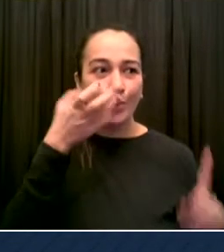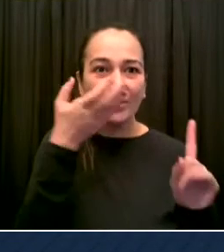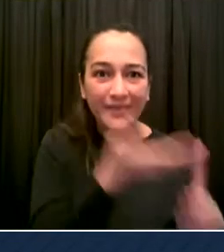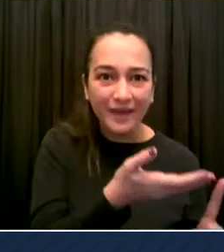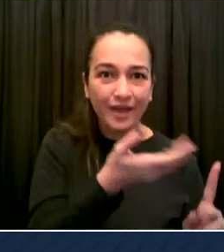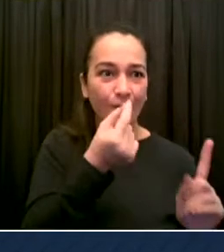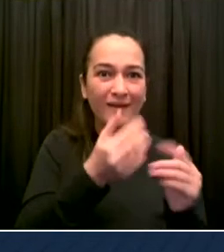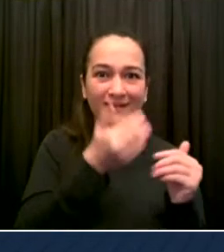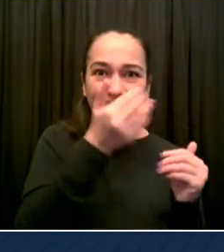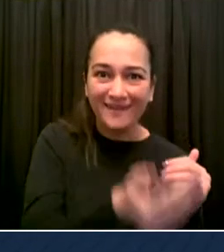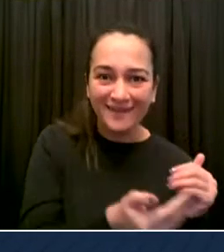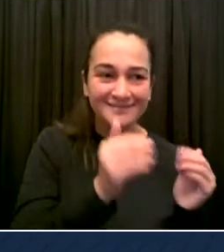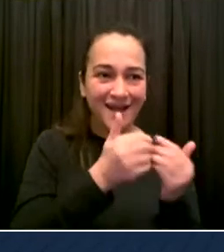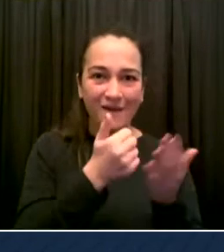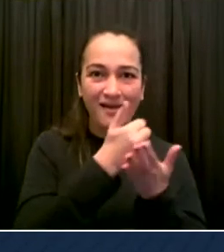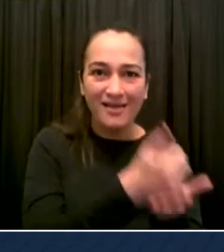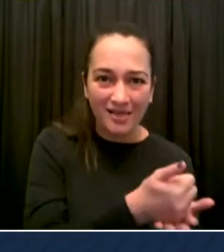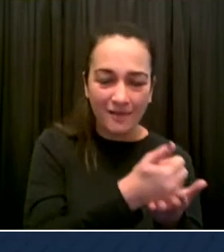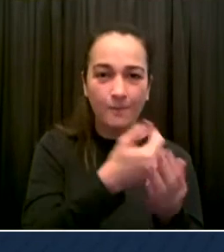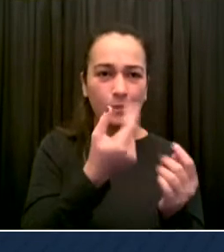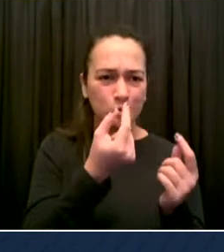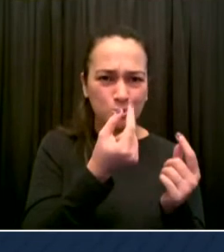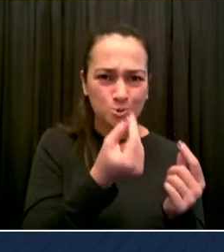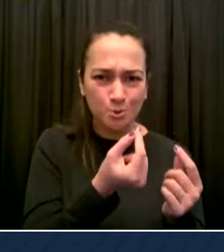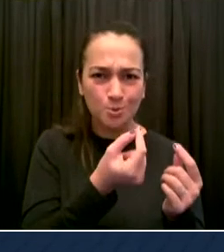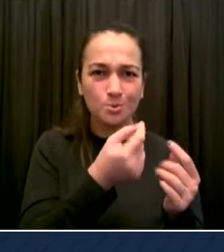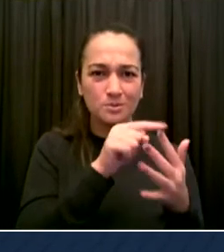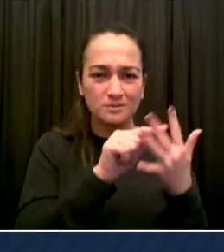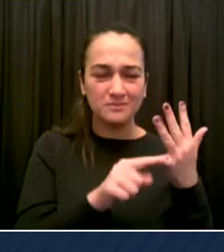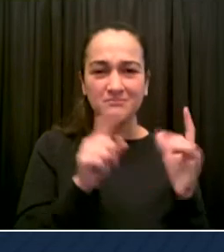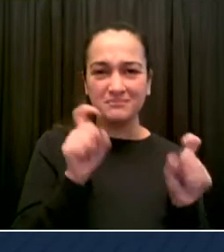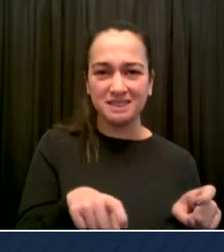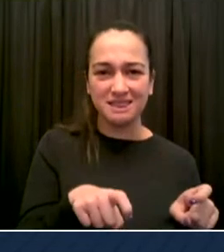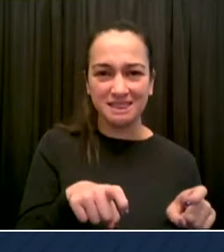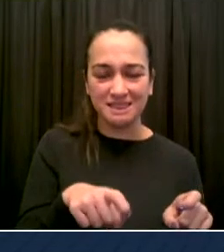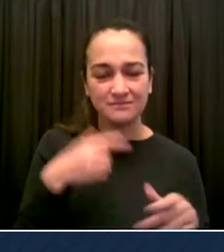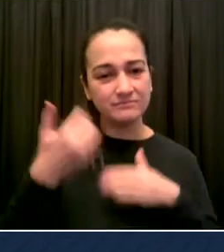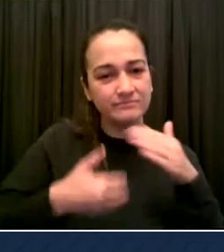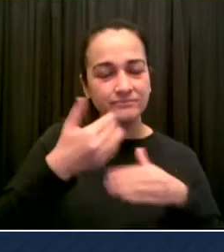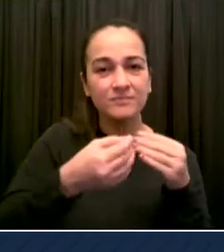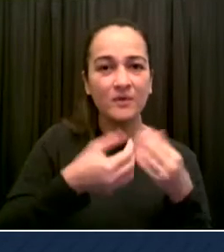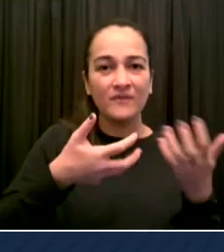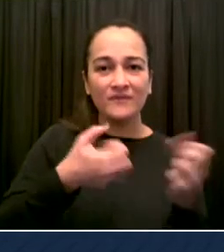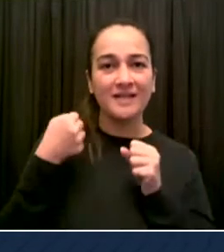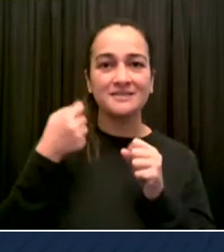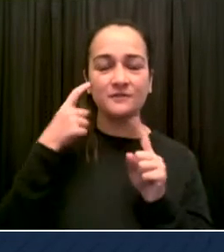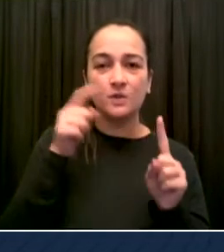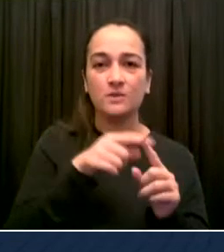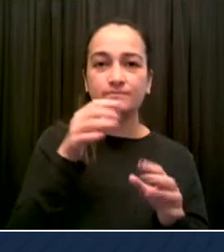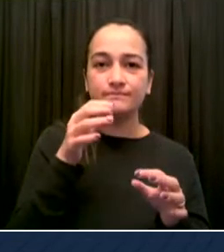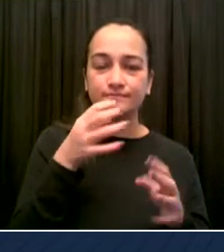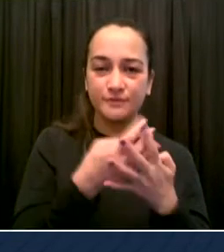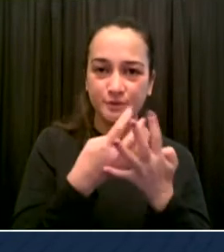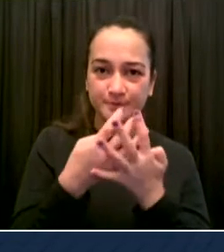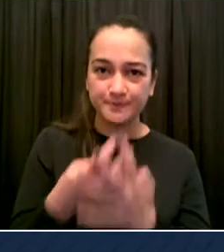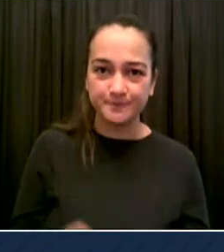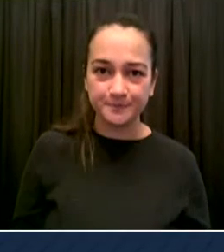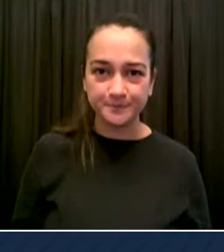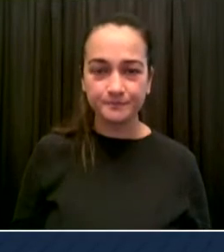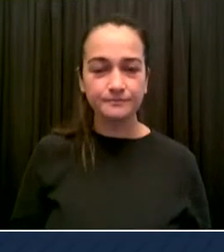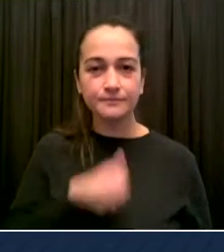RIKERS WHO SHOULHAD VE GONE TO